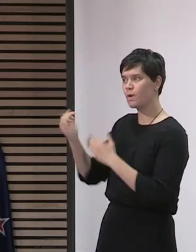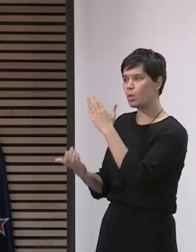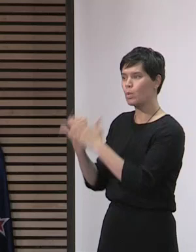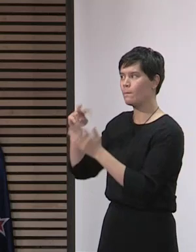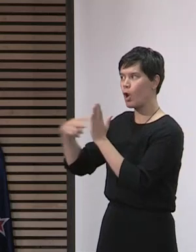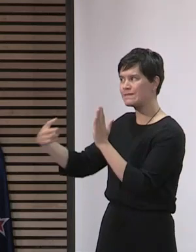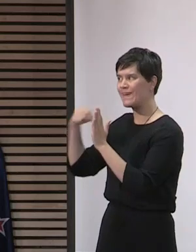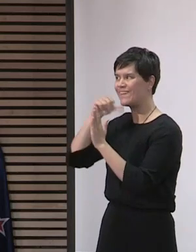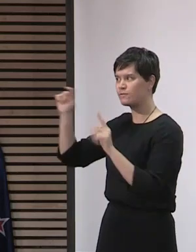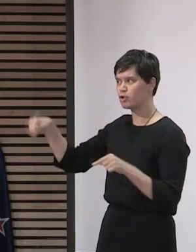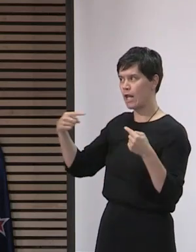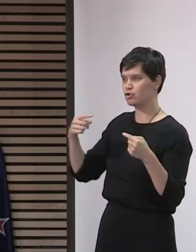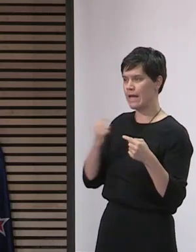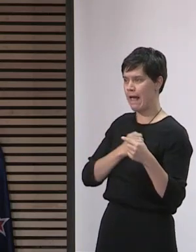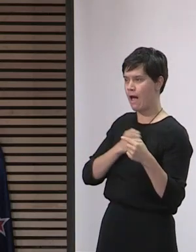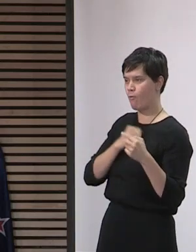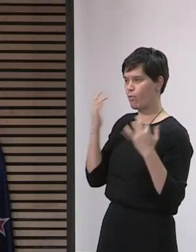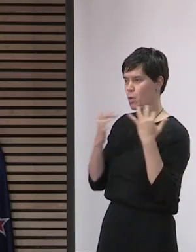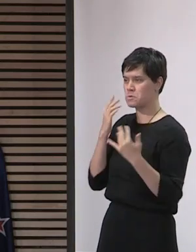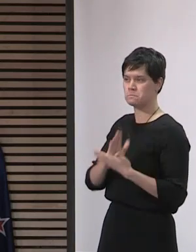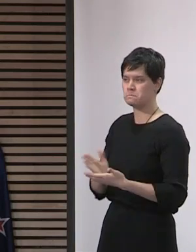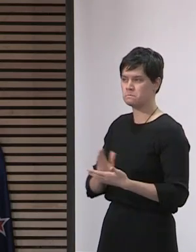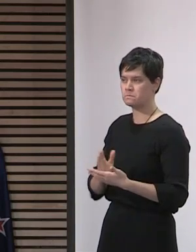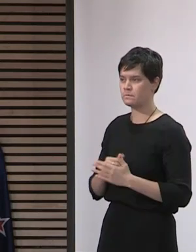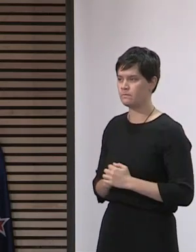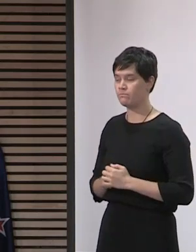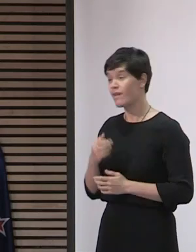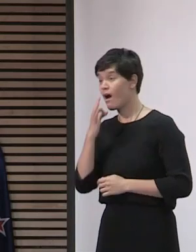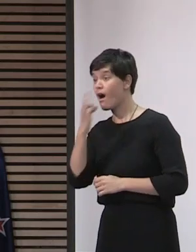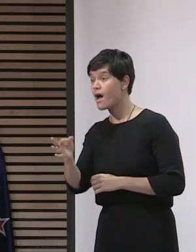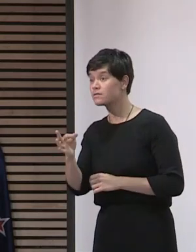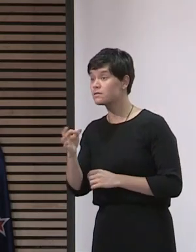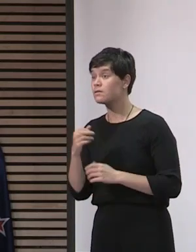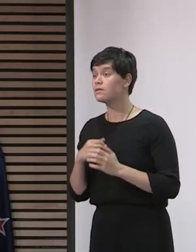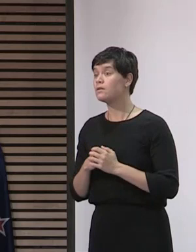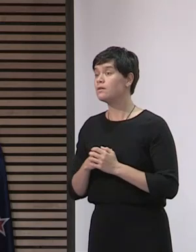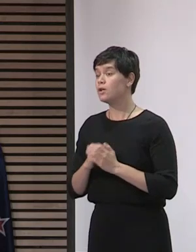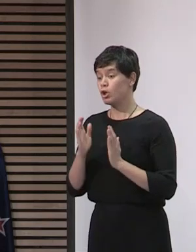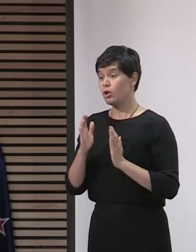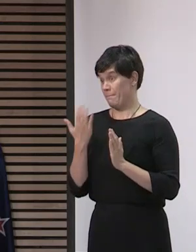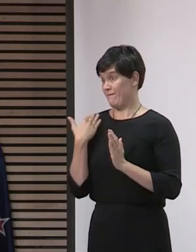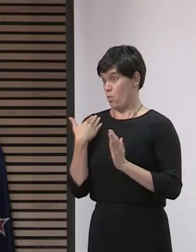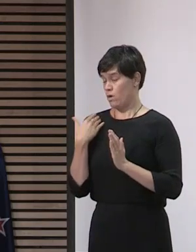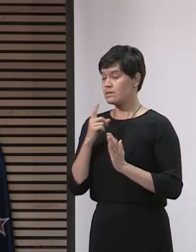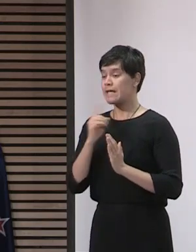or not this policy is challenging to that.